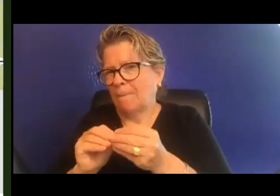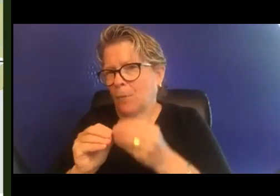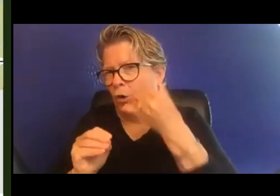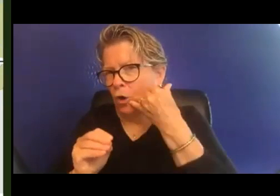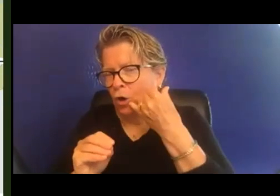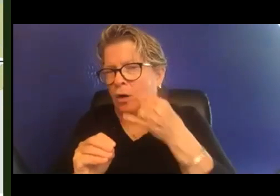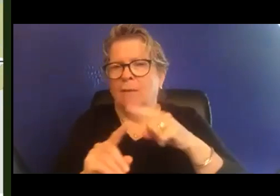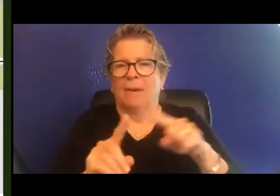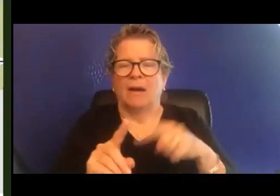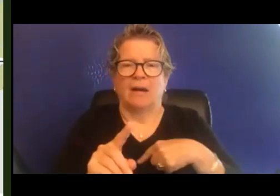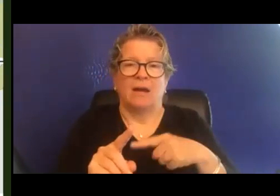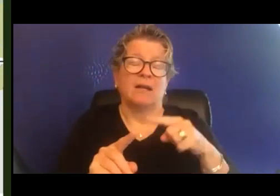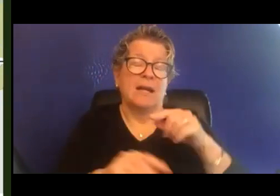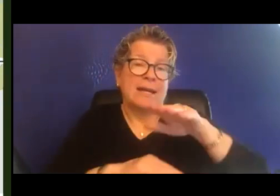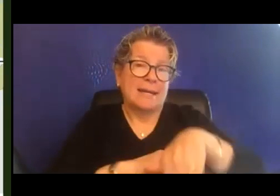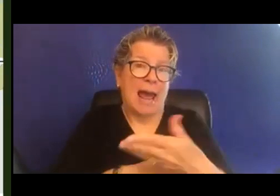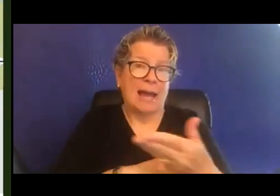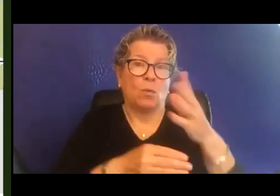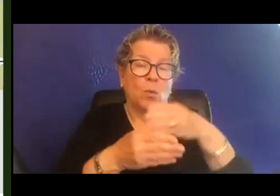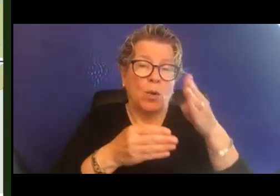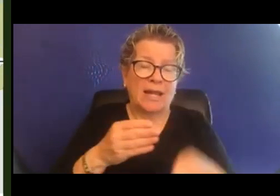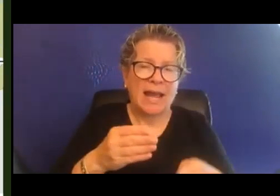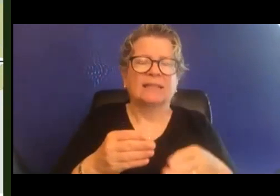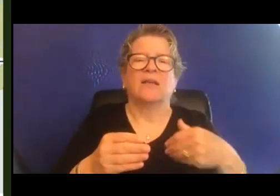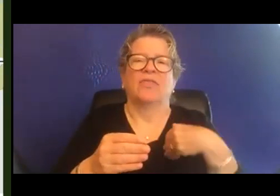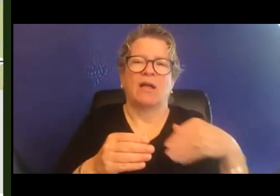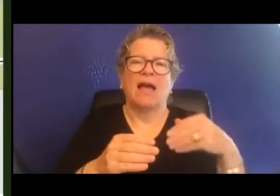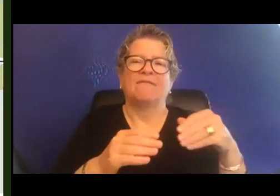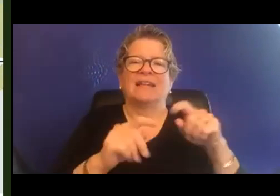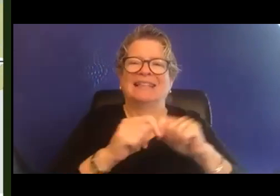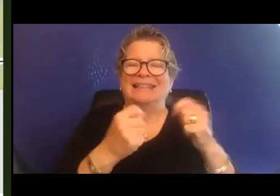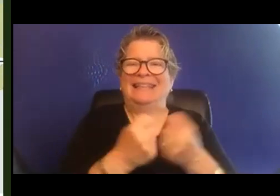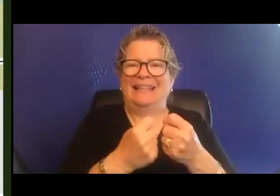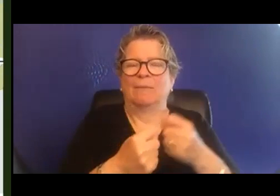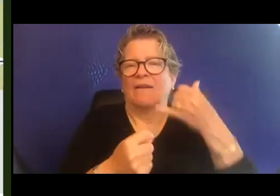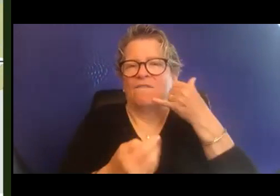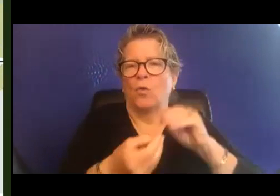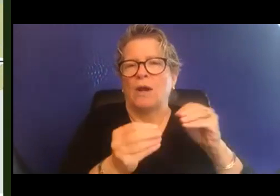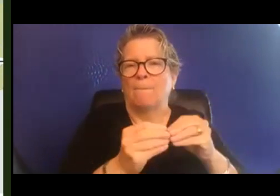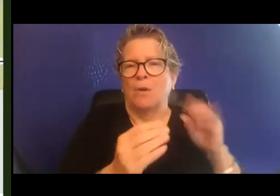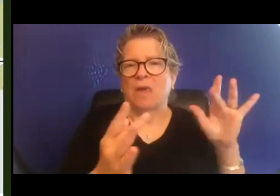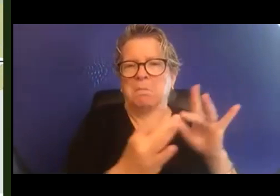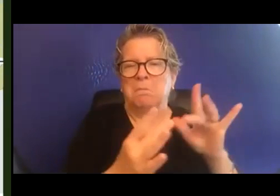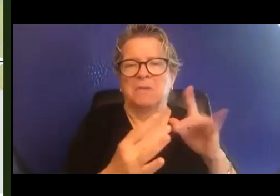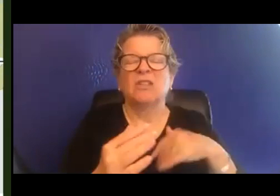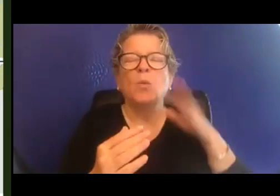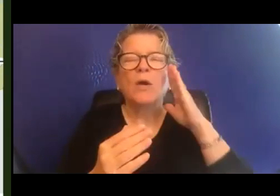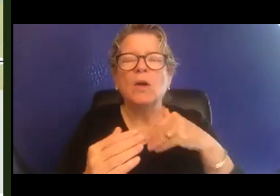get ahold of our team, if you have any questions or trying to plan ahead, there's a lot of outreach that will happen